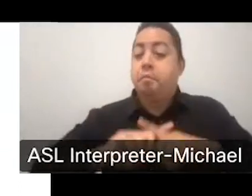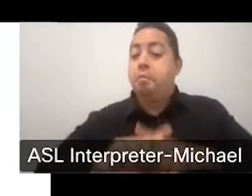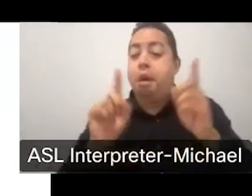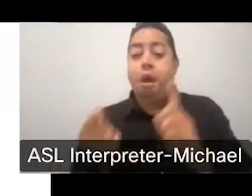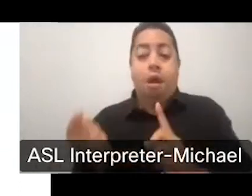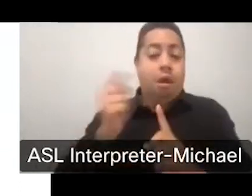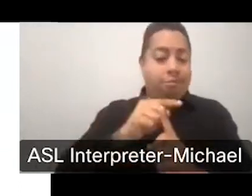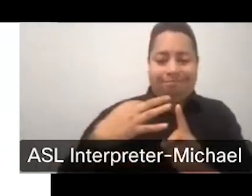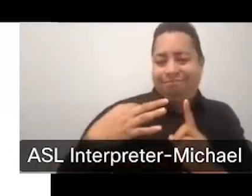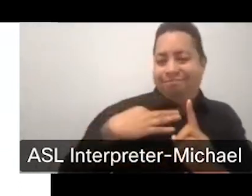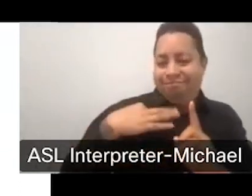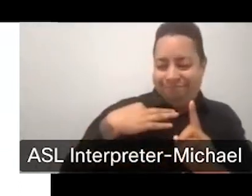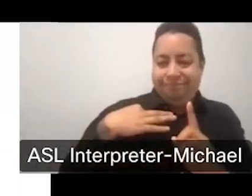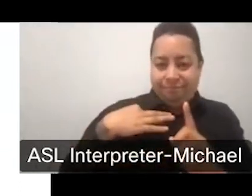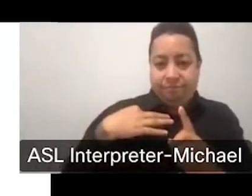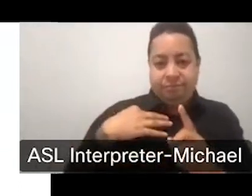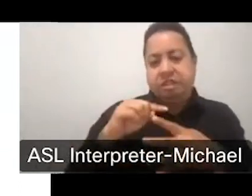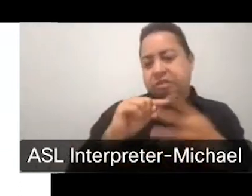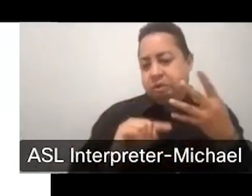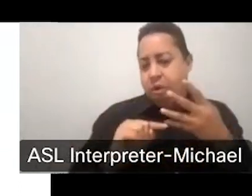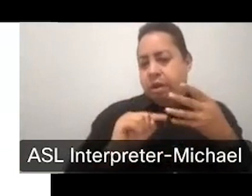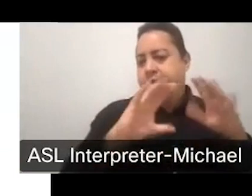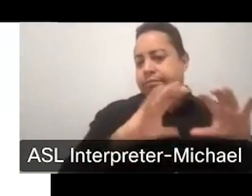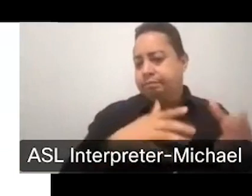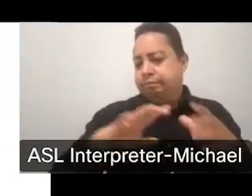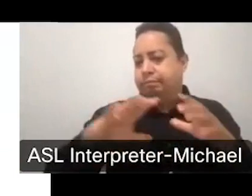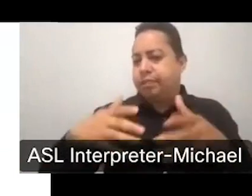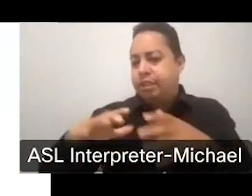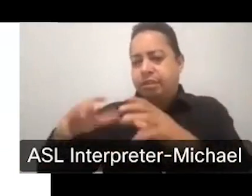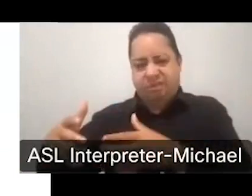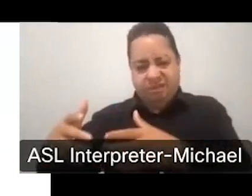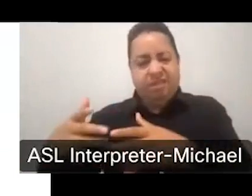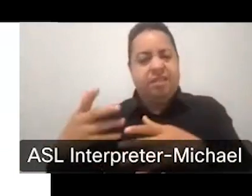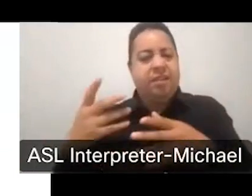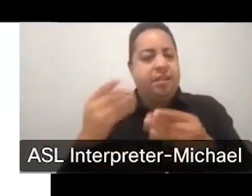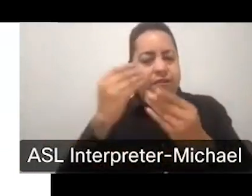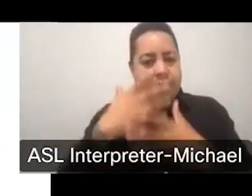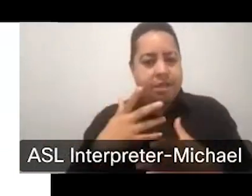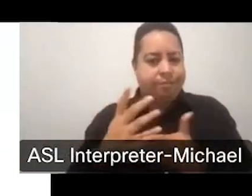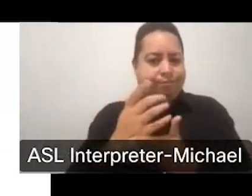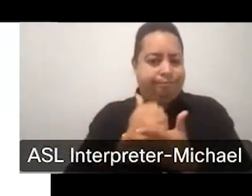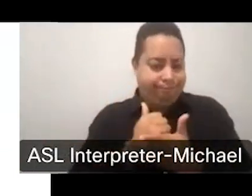There are four main categories of information we collect in the application: contact information,